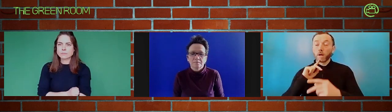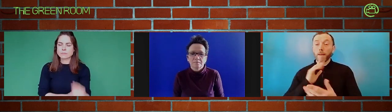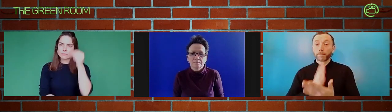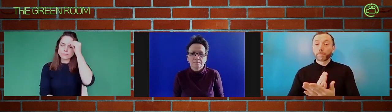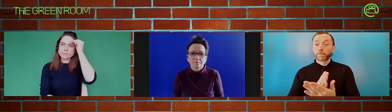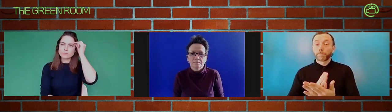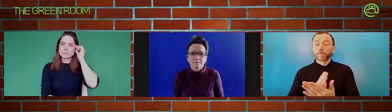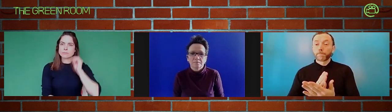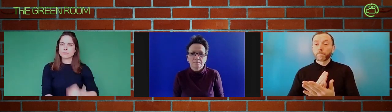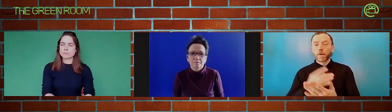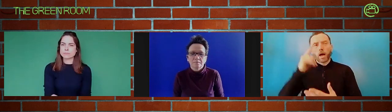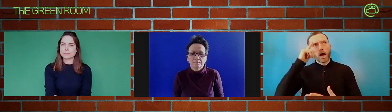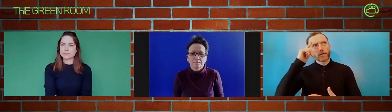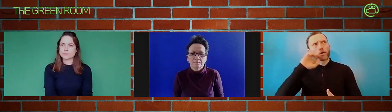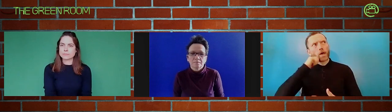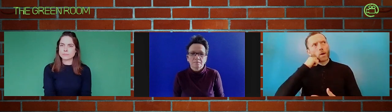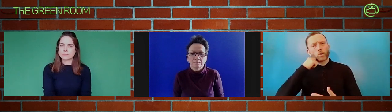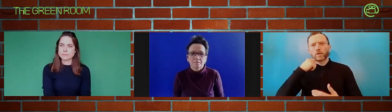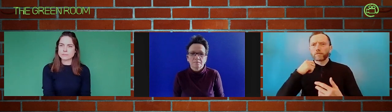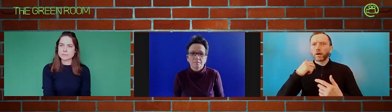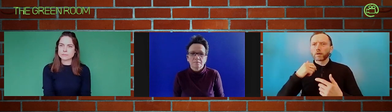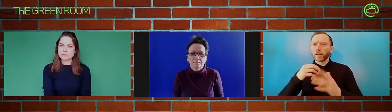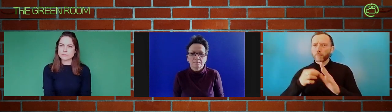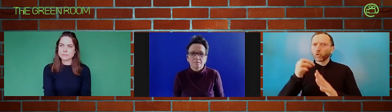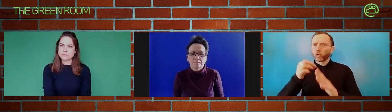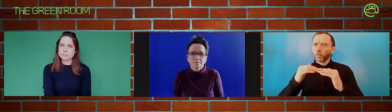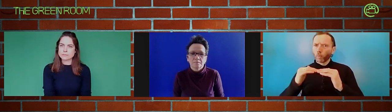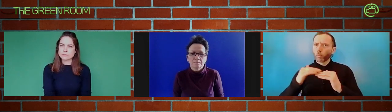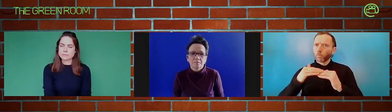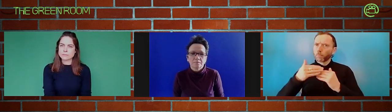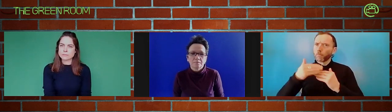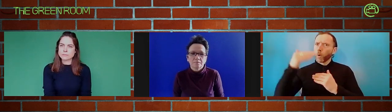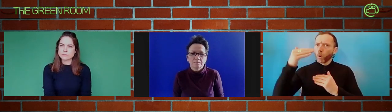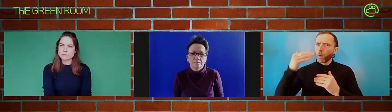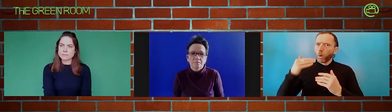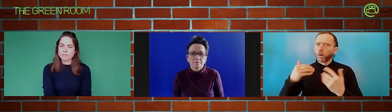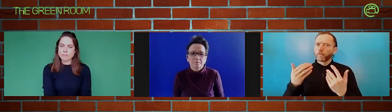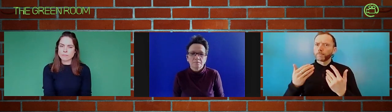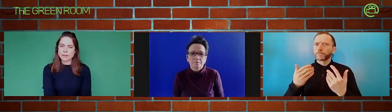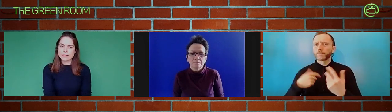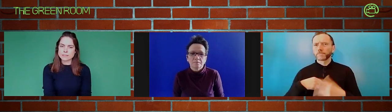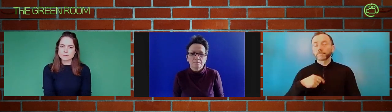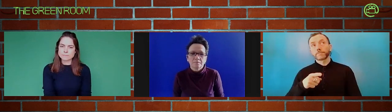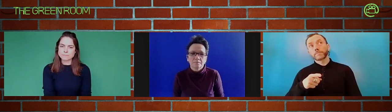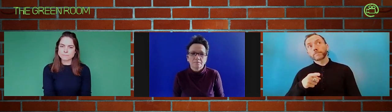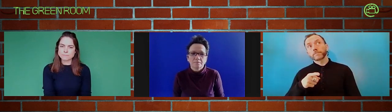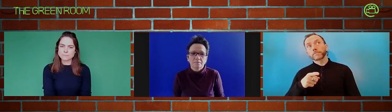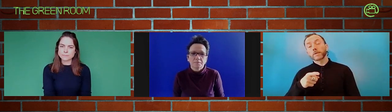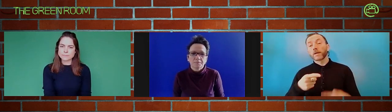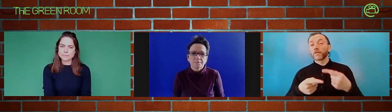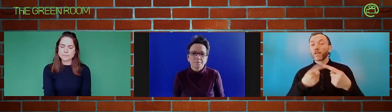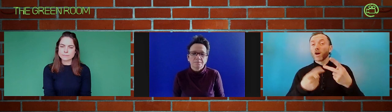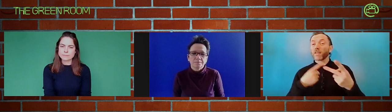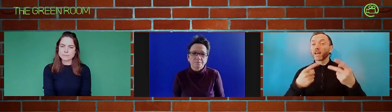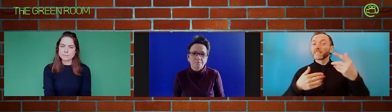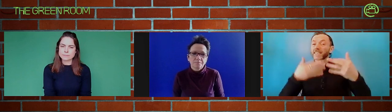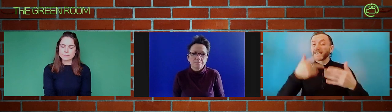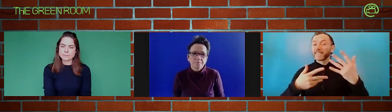thought that that would have caught up. I'm sort of sadly not surprised by the other statistics, but the captioning one,